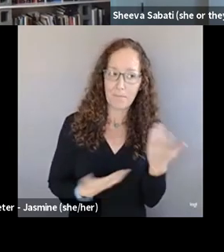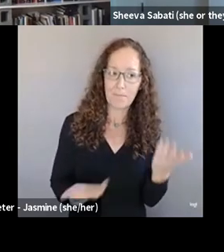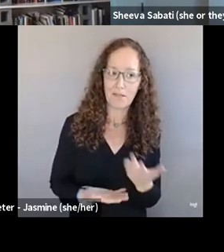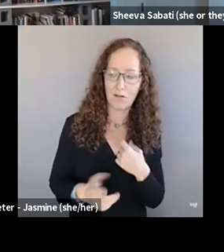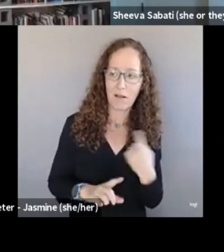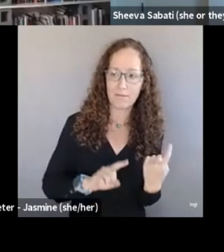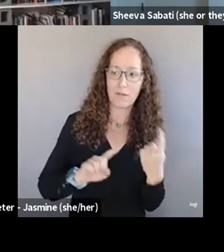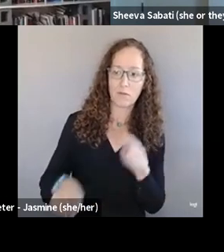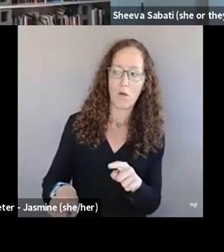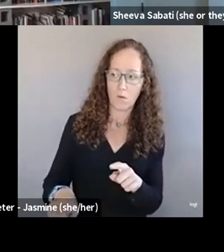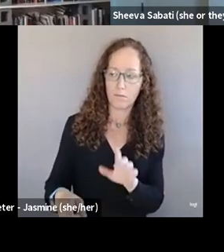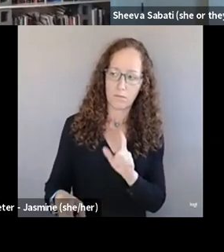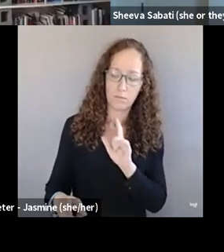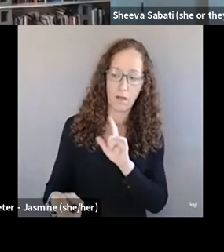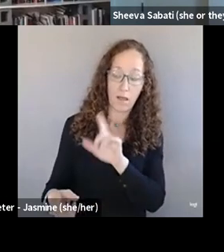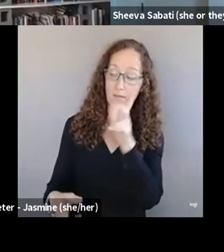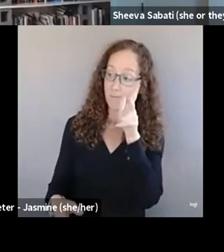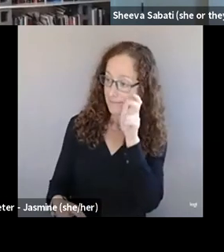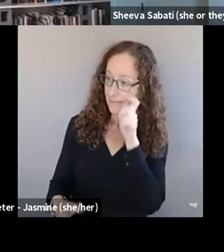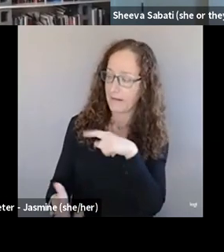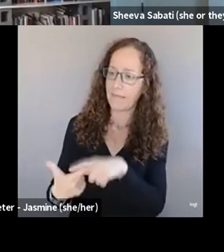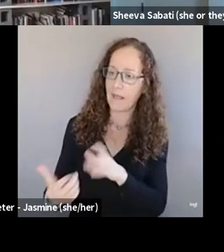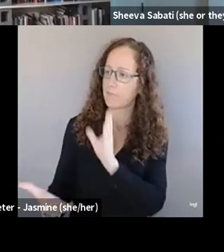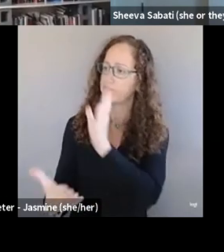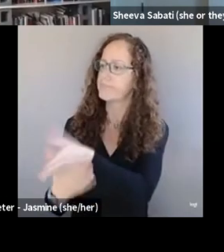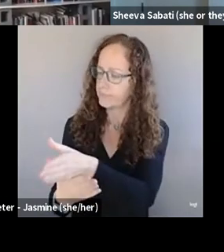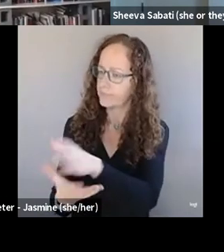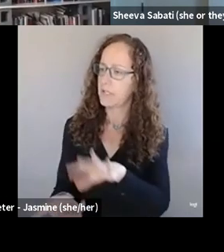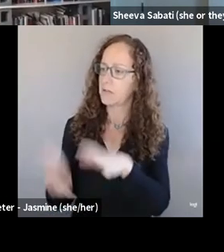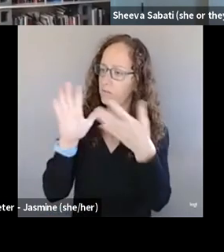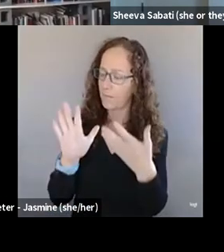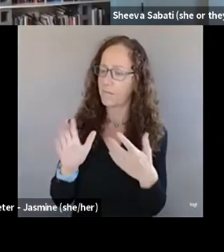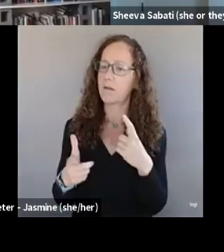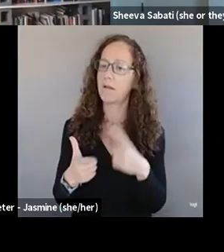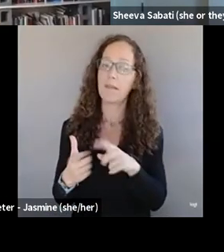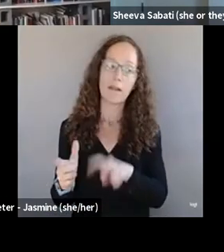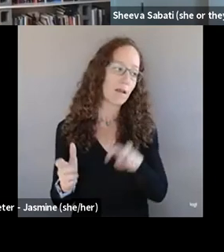sisters I heal in some kind of way. But yes Jose, you bring up an excellent point thank you for that